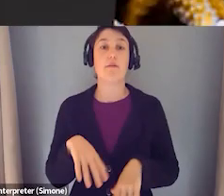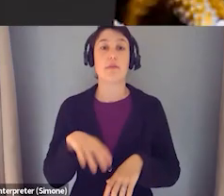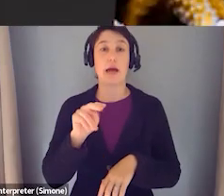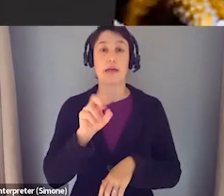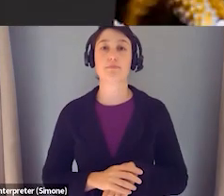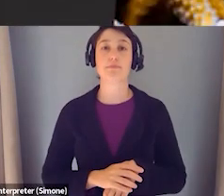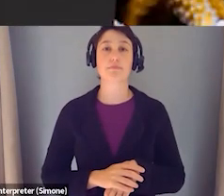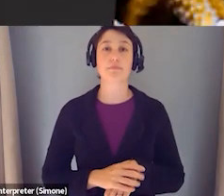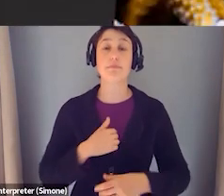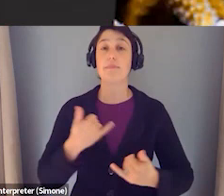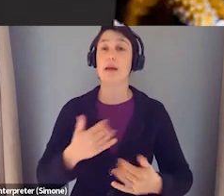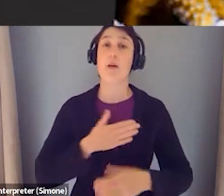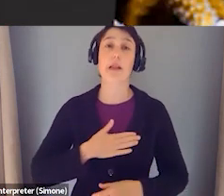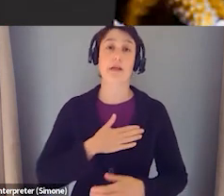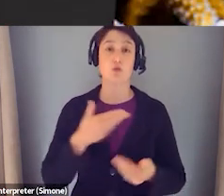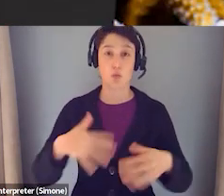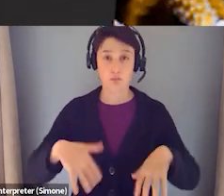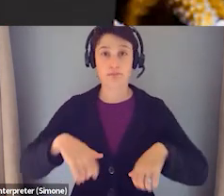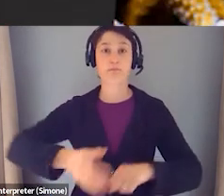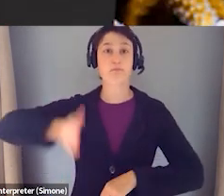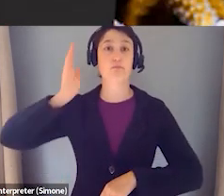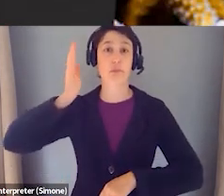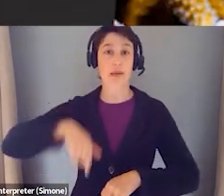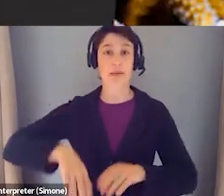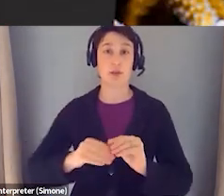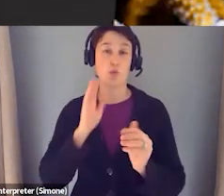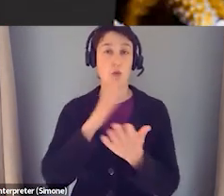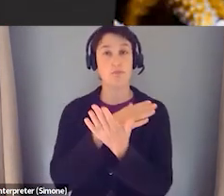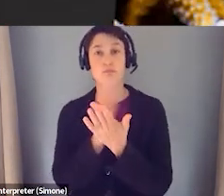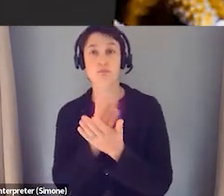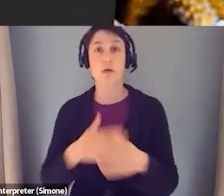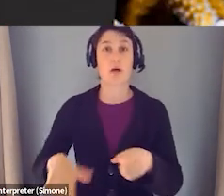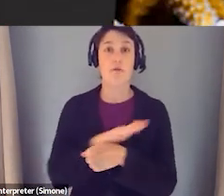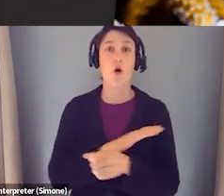And I'm now pleased to present this session, which will cover award management requirements.